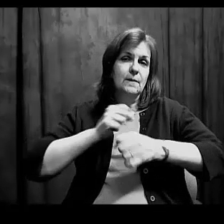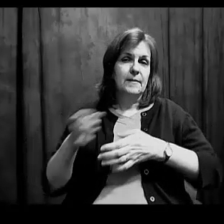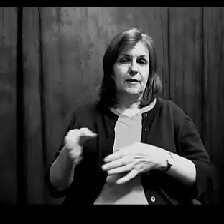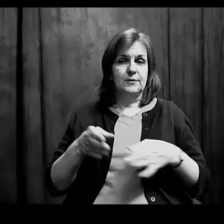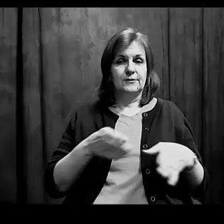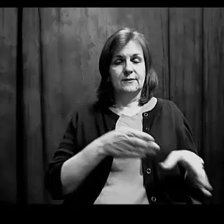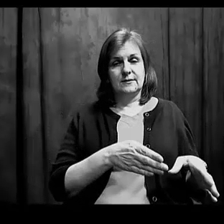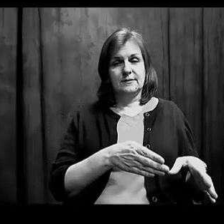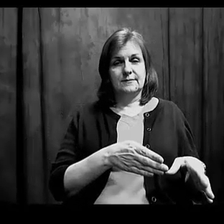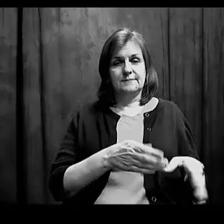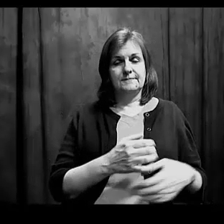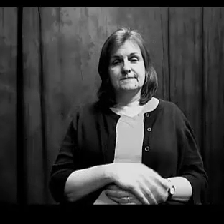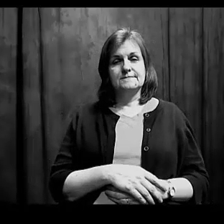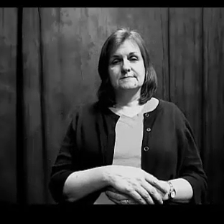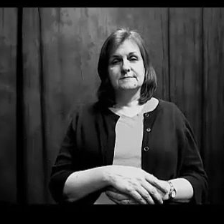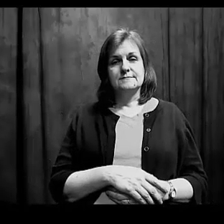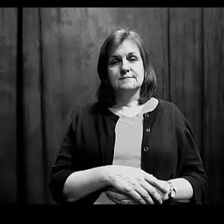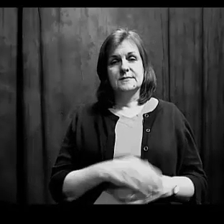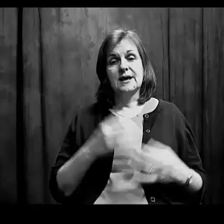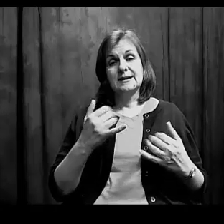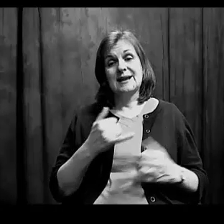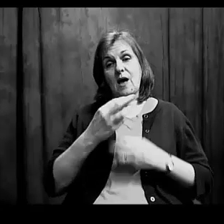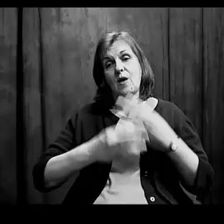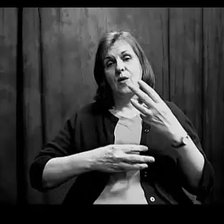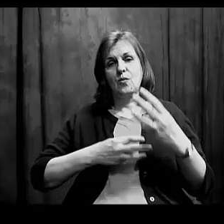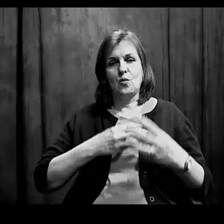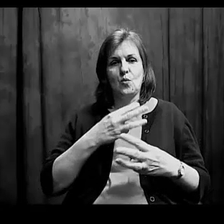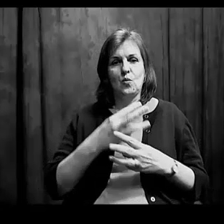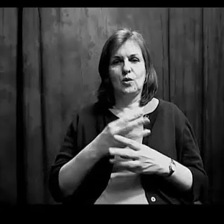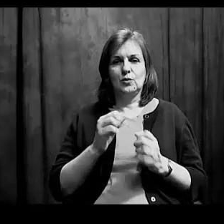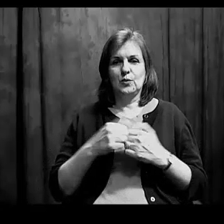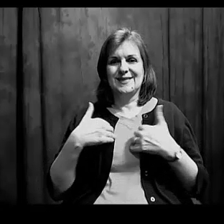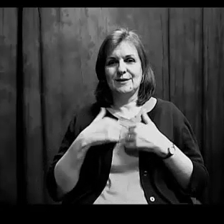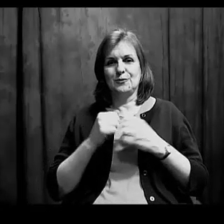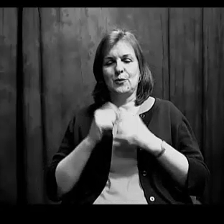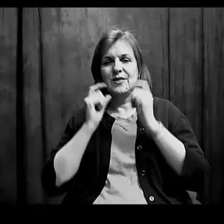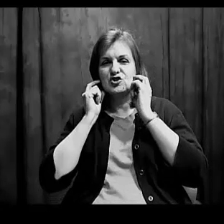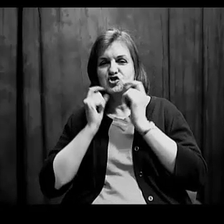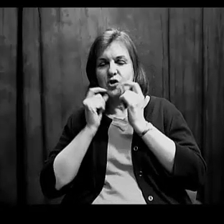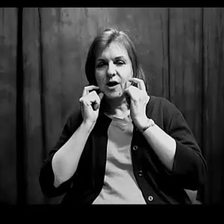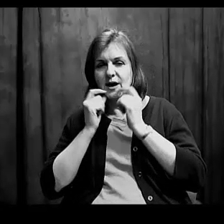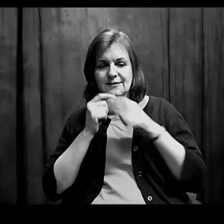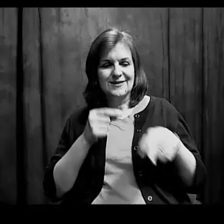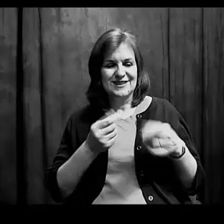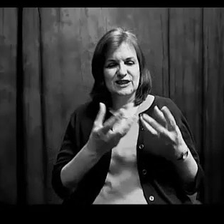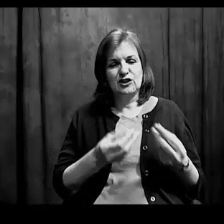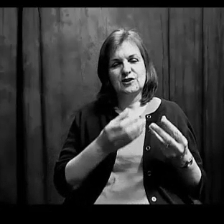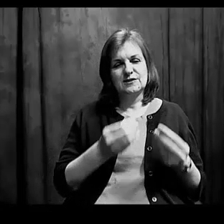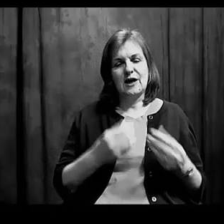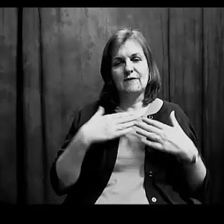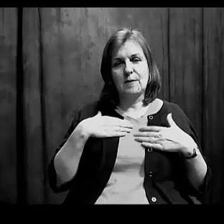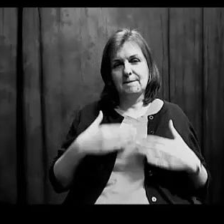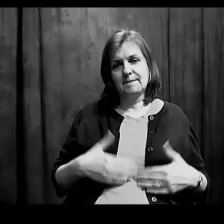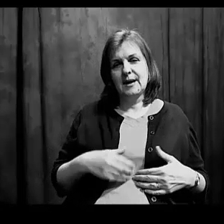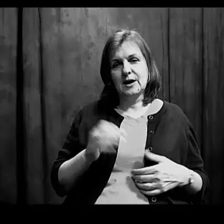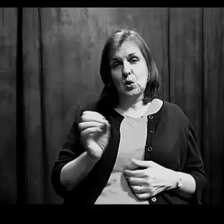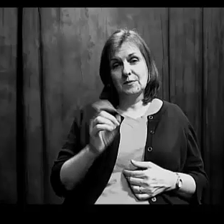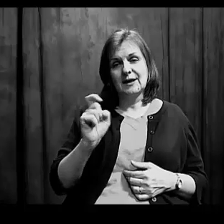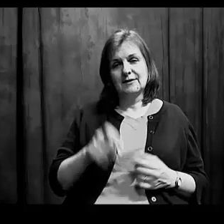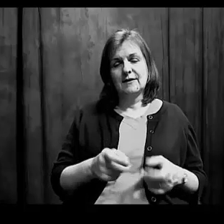now that we're going to be dealing in a world that has jaws, many of these softer bodied